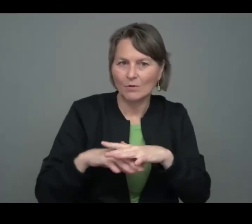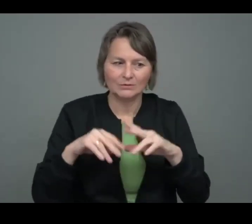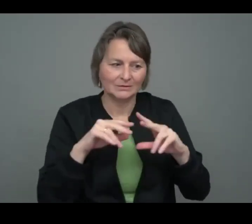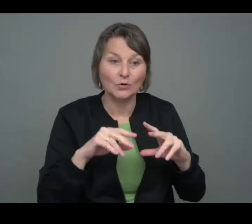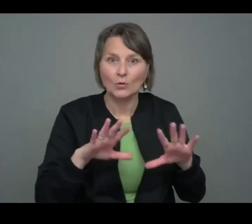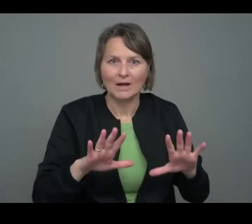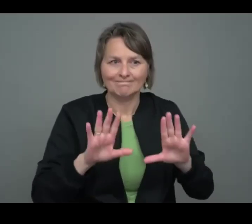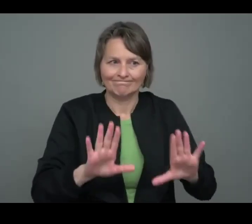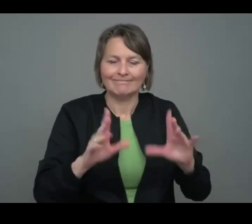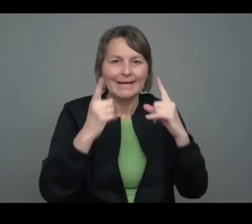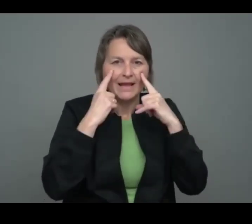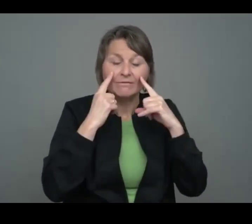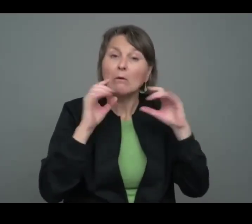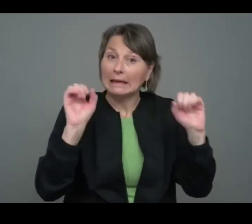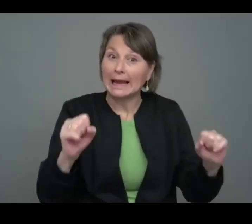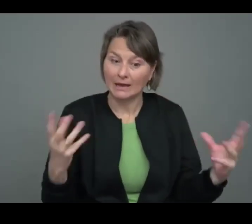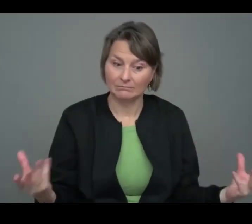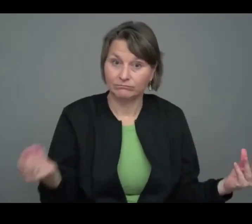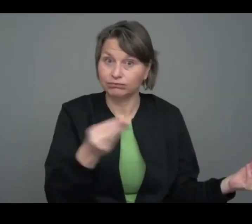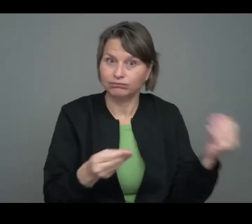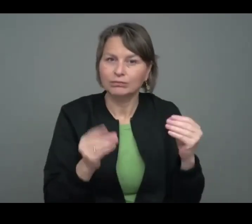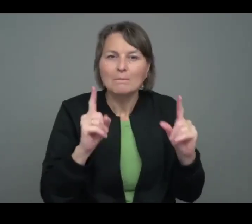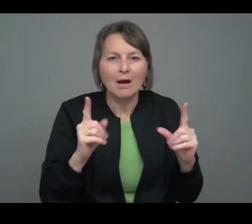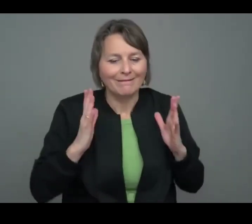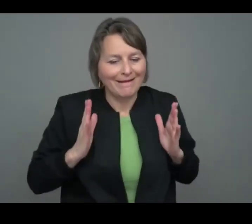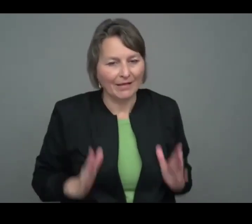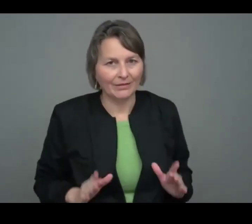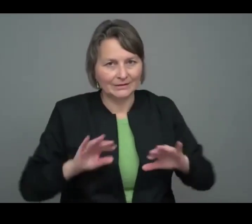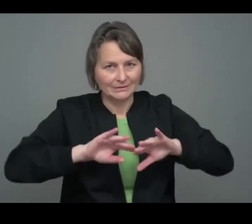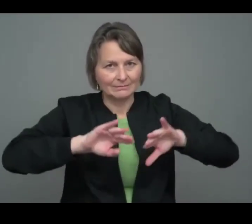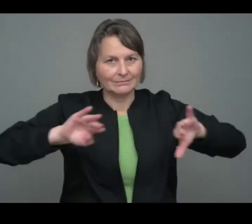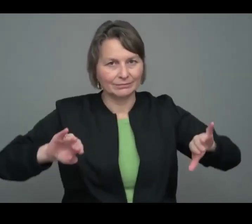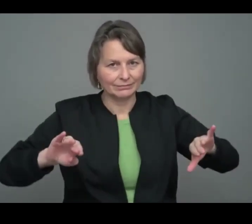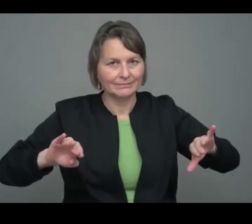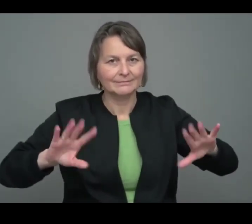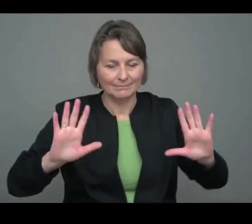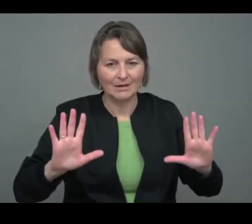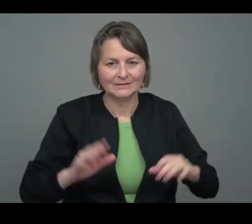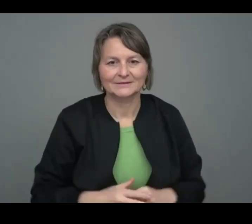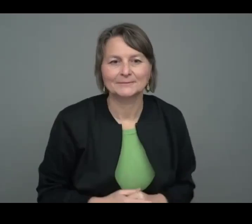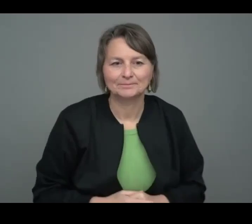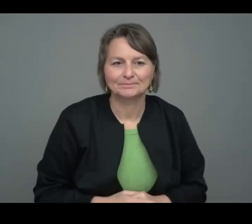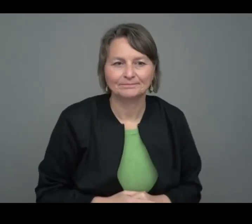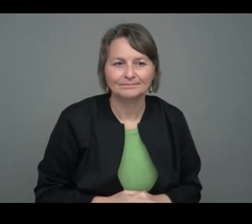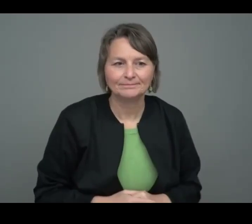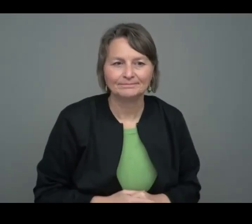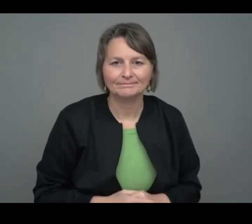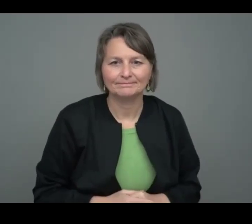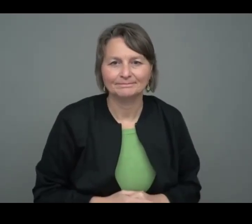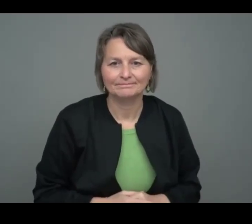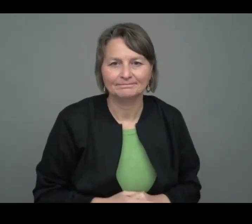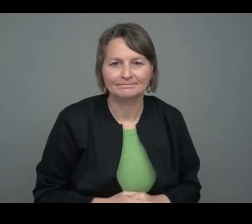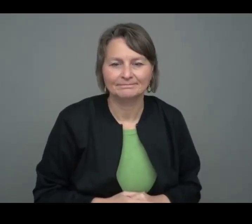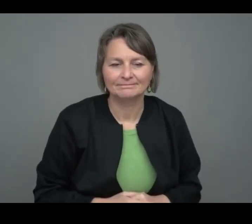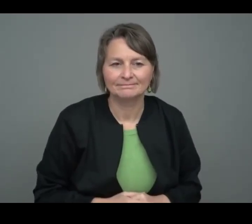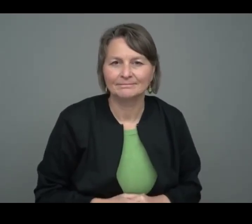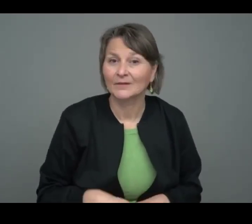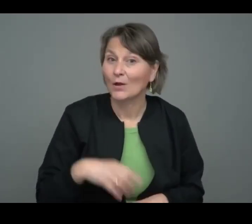researcher is important. Because we are within two roles, therefore have two ethical value